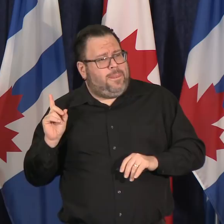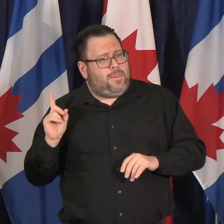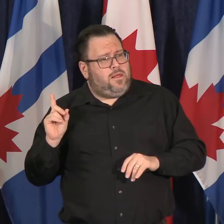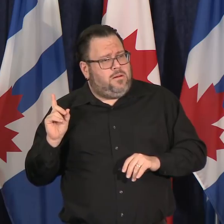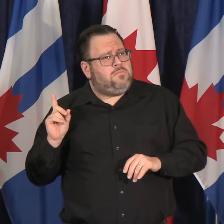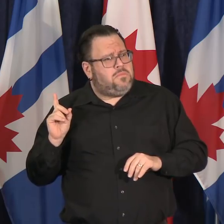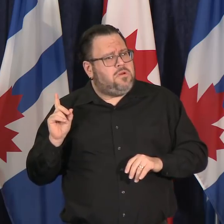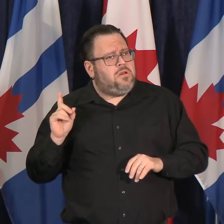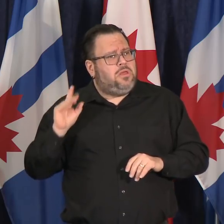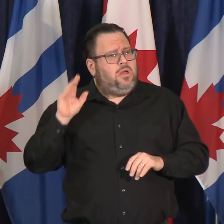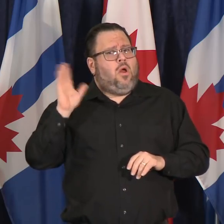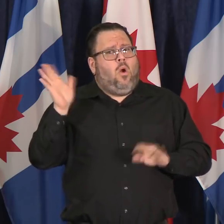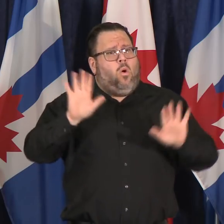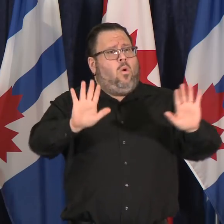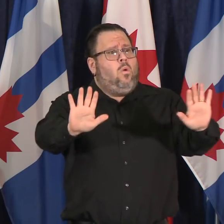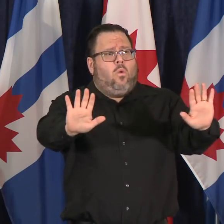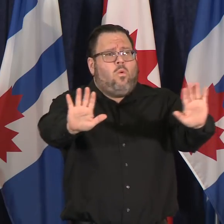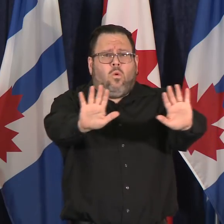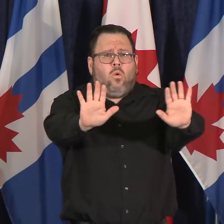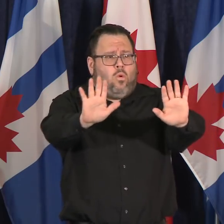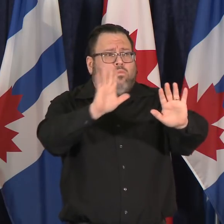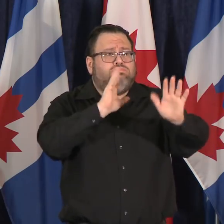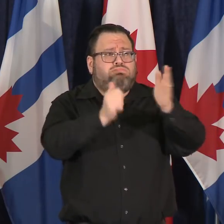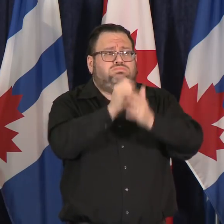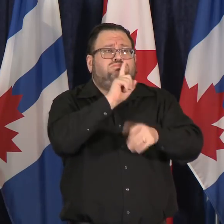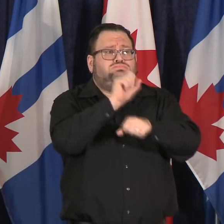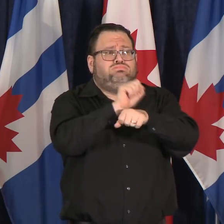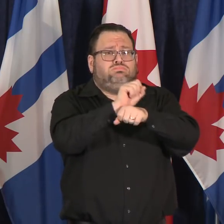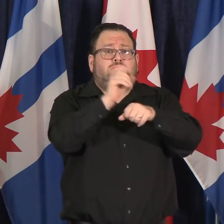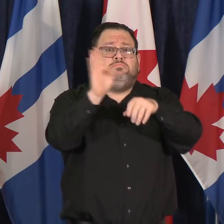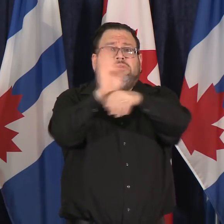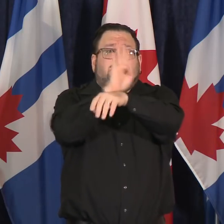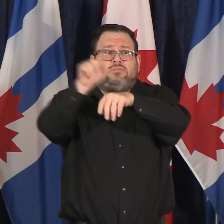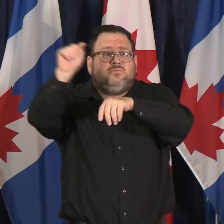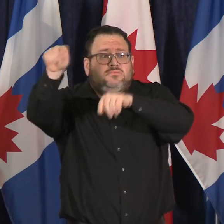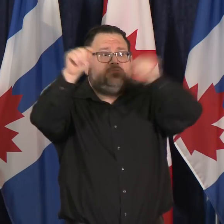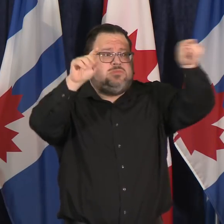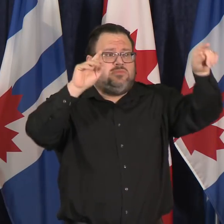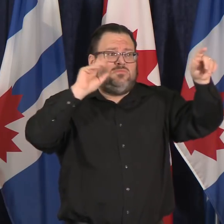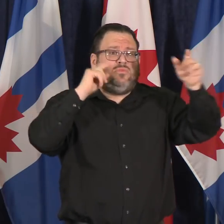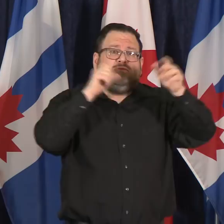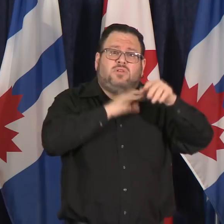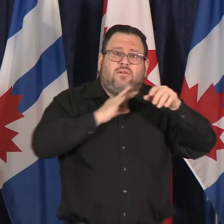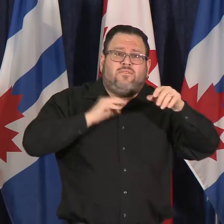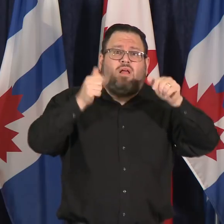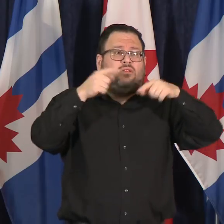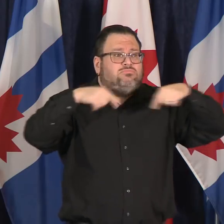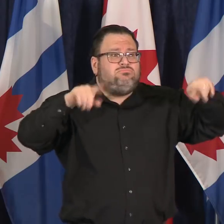have seen businesses send employees home and encouraging work from home I have